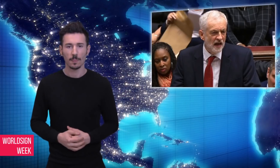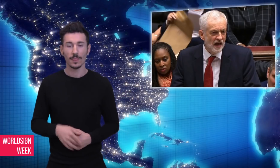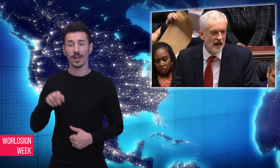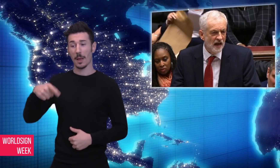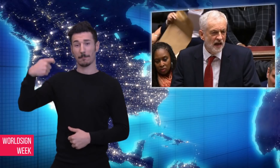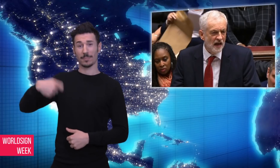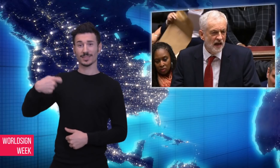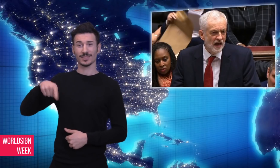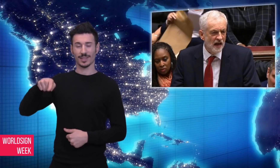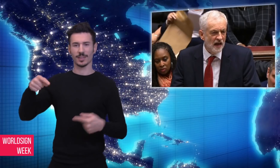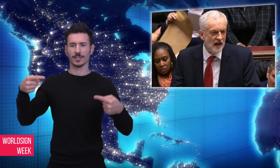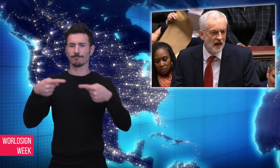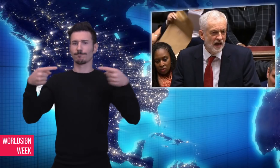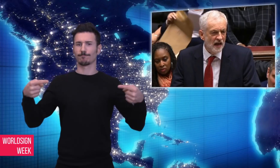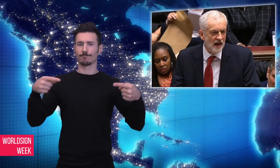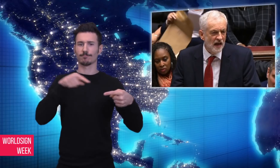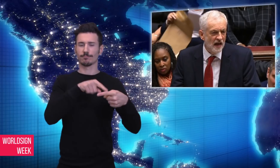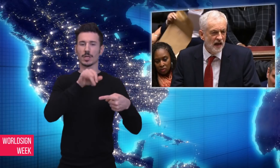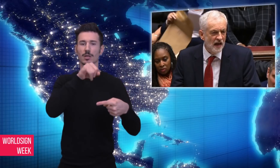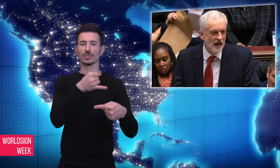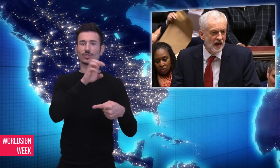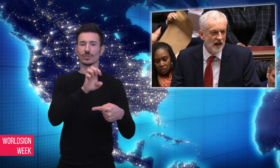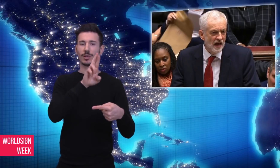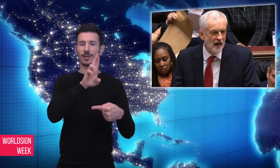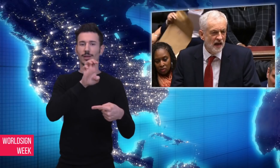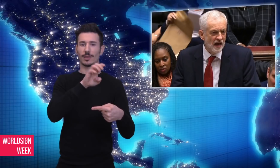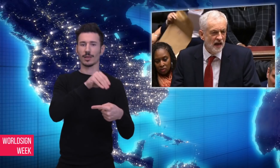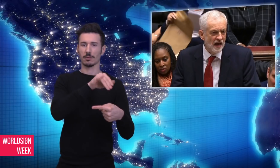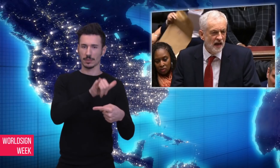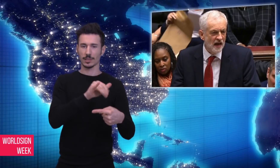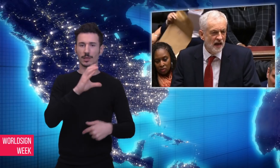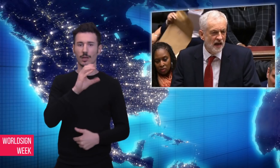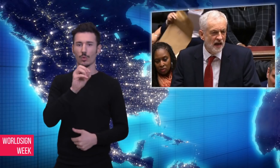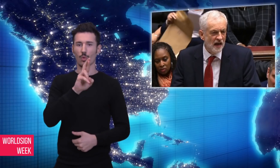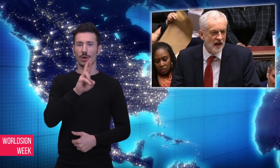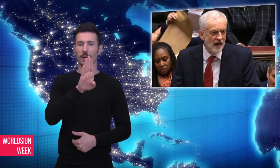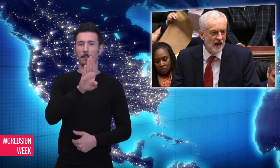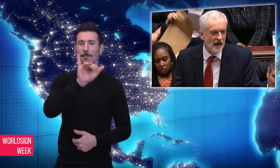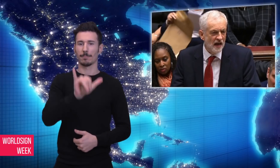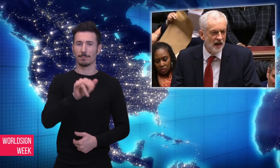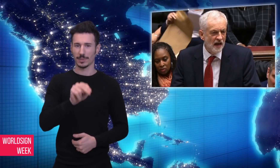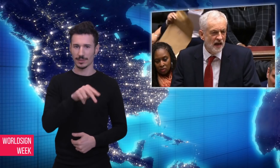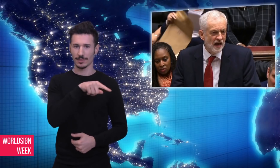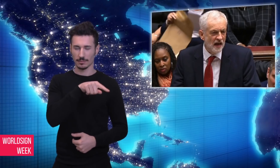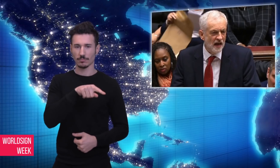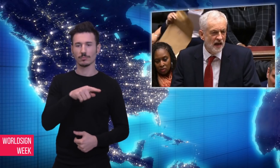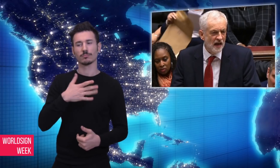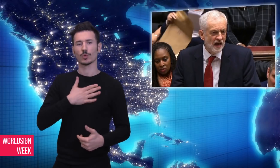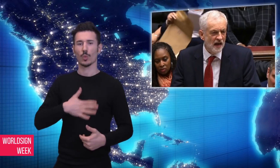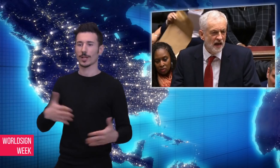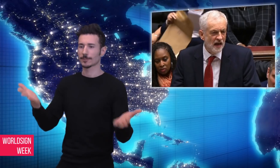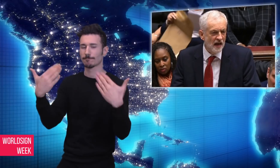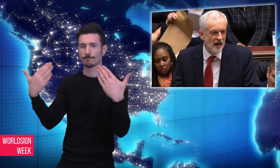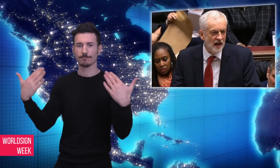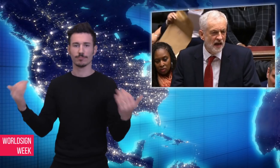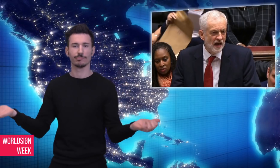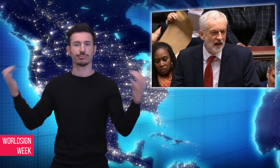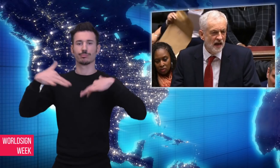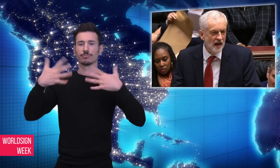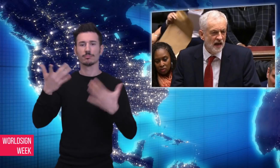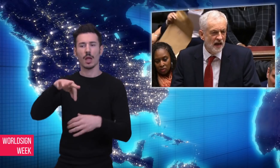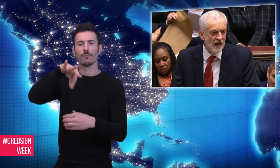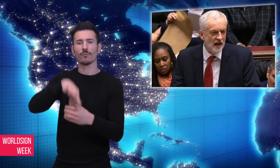British Opposition leader Jeremy Corbyn has called for